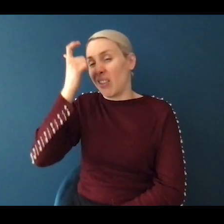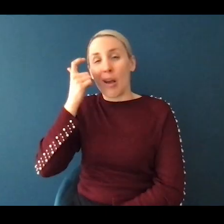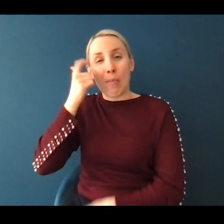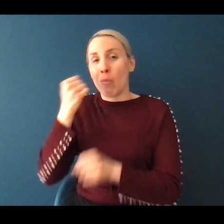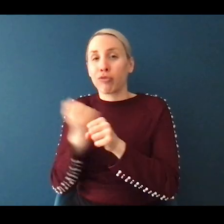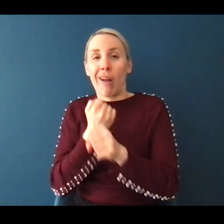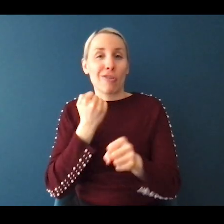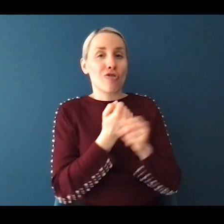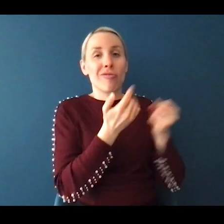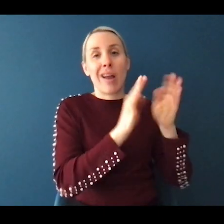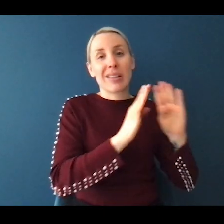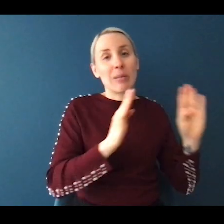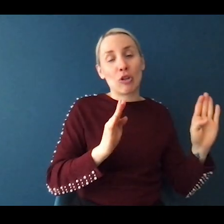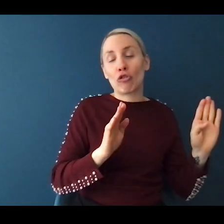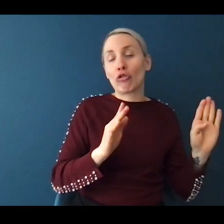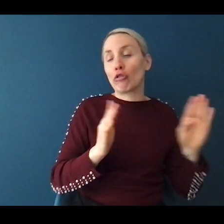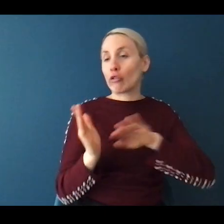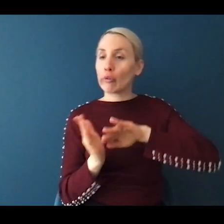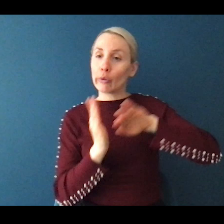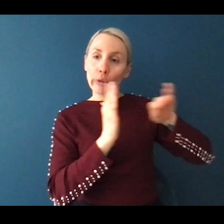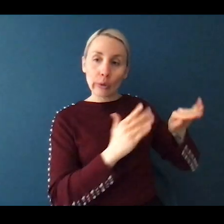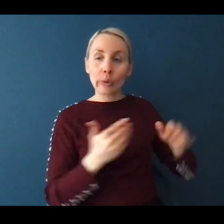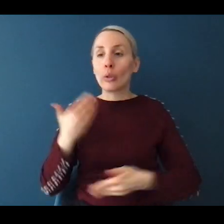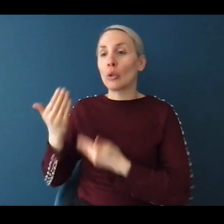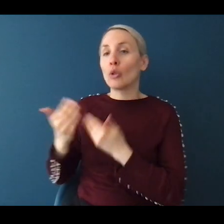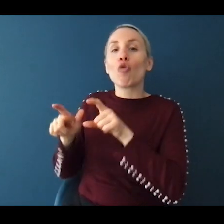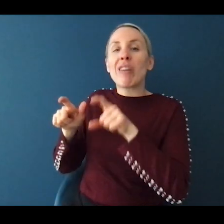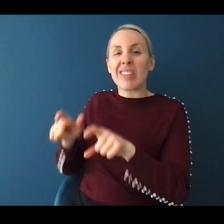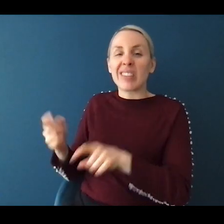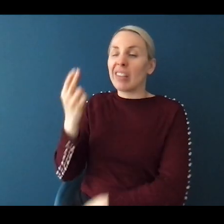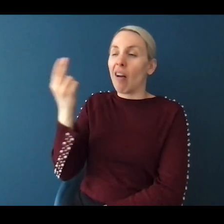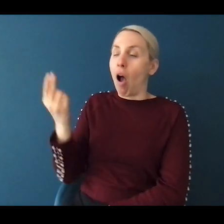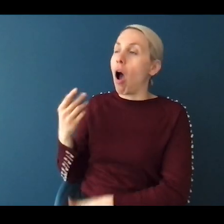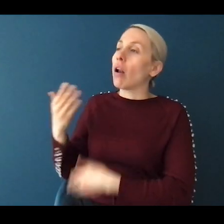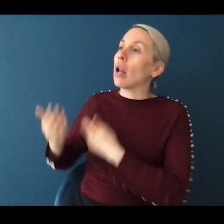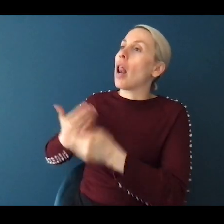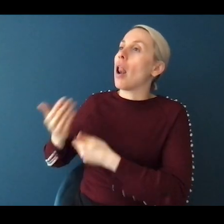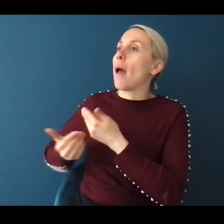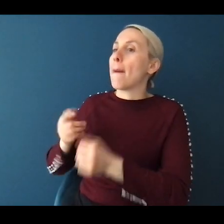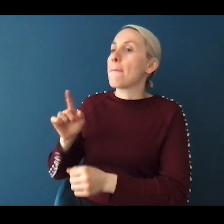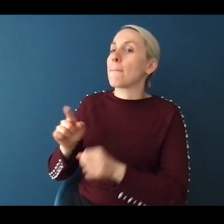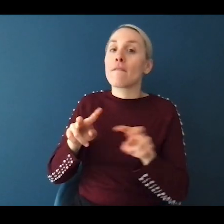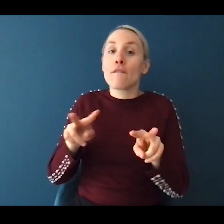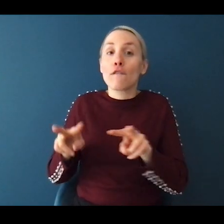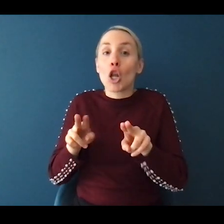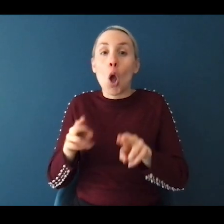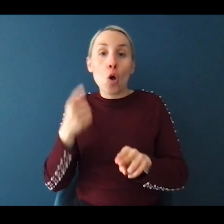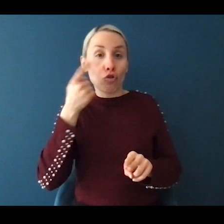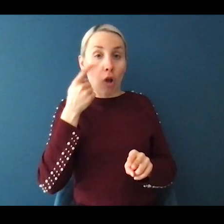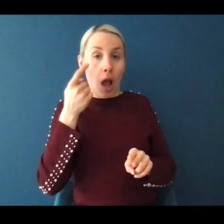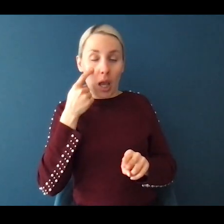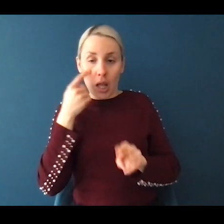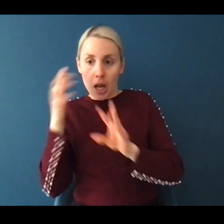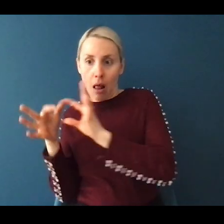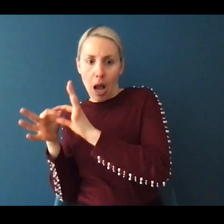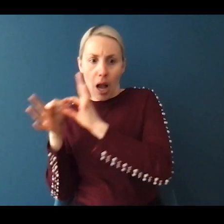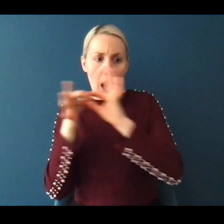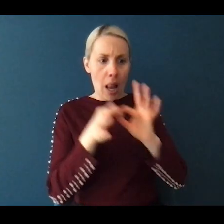it came to actually making the videos work in relation to the photographs well that was